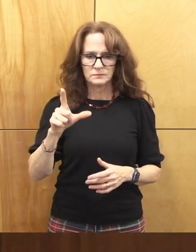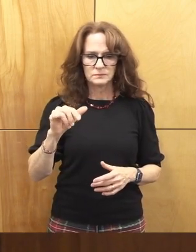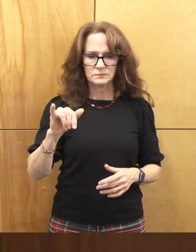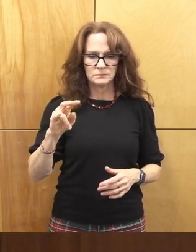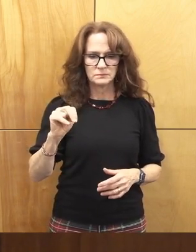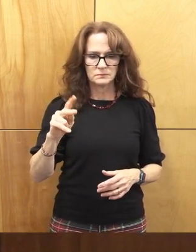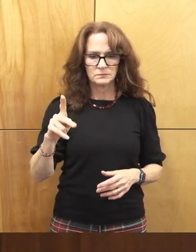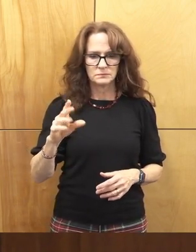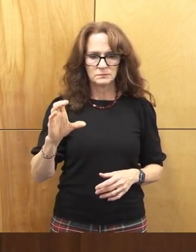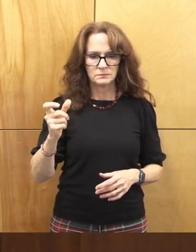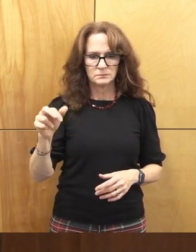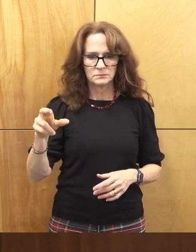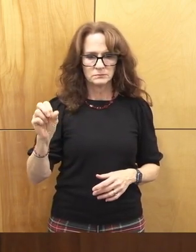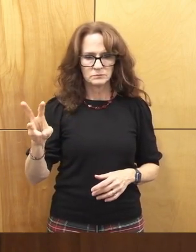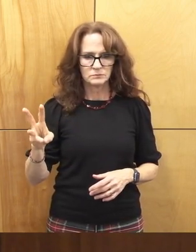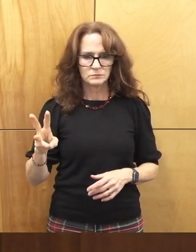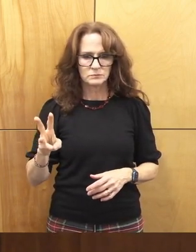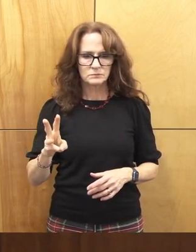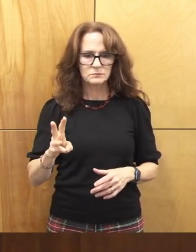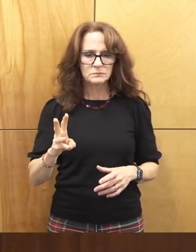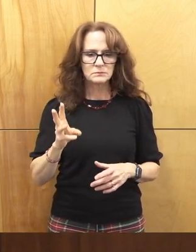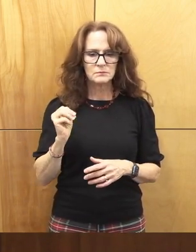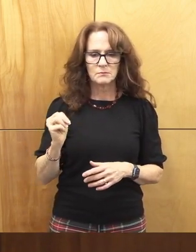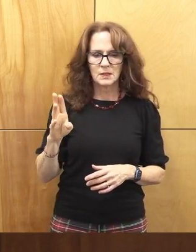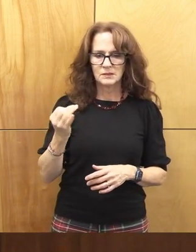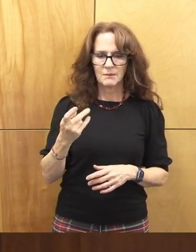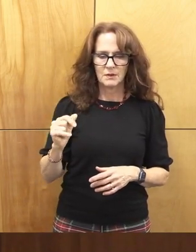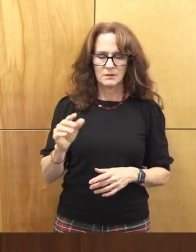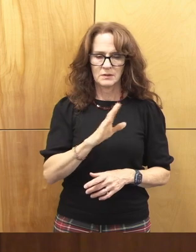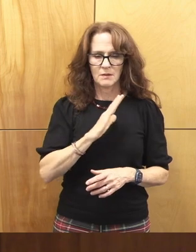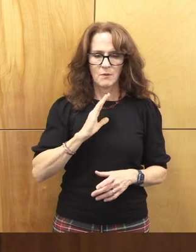Mr. Samuels actually, in his board presentation this morning